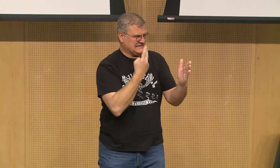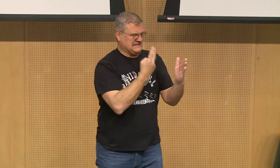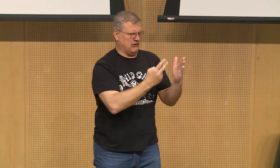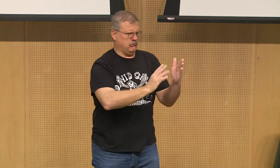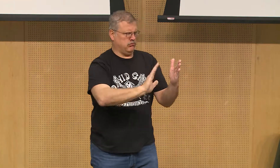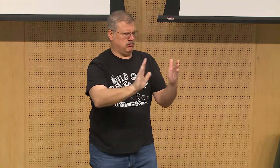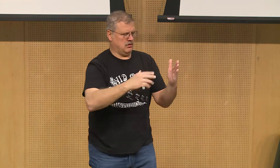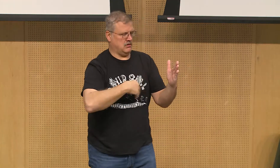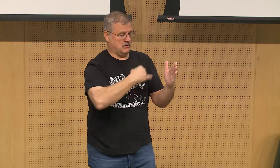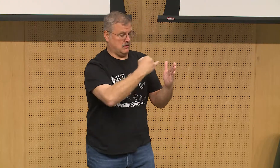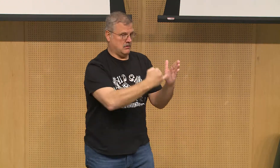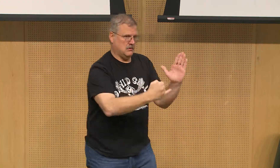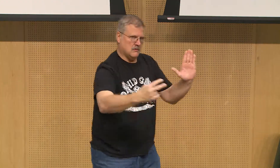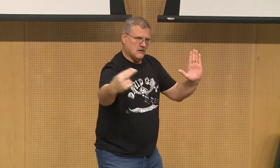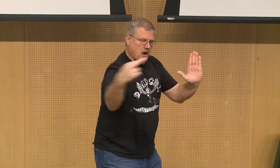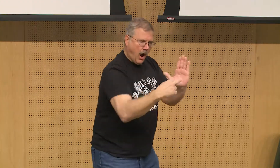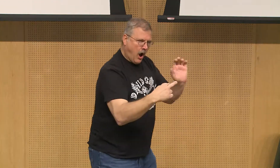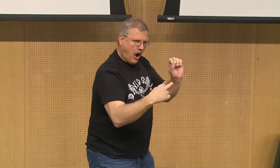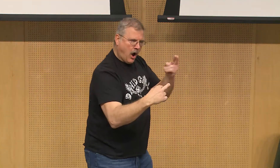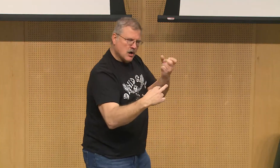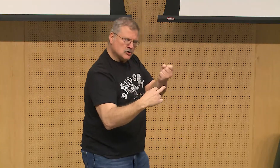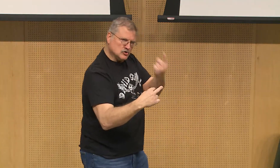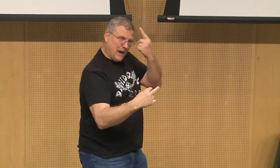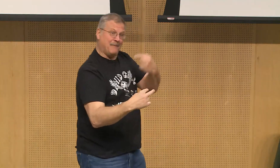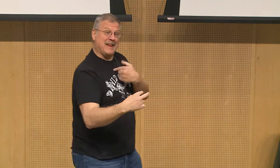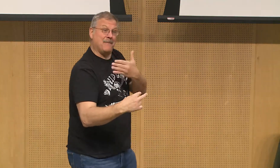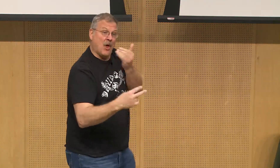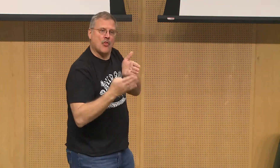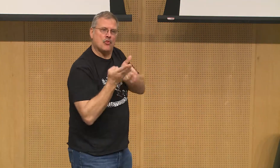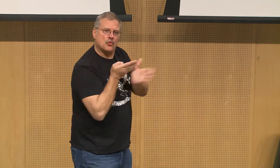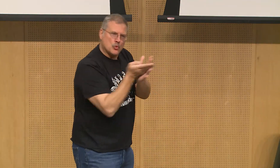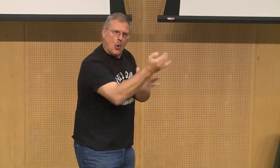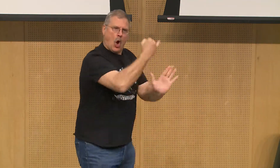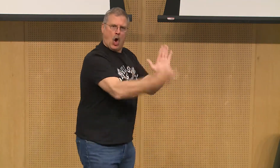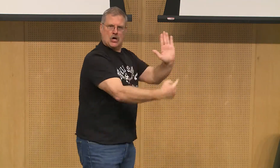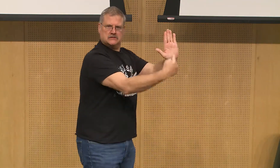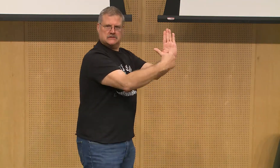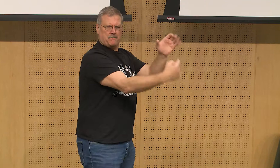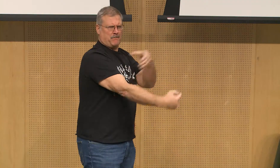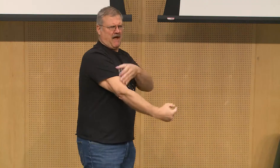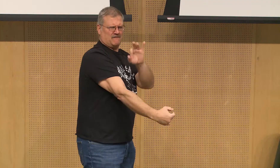"Art is not what you see, but what you make others see."